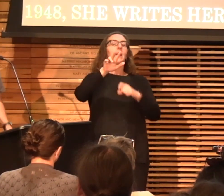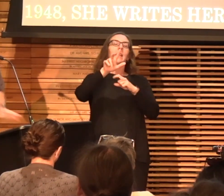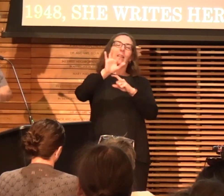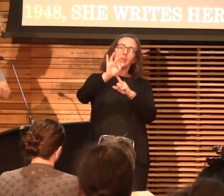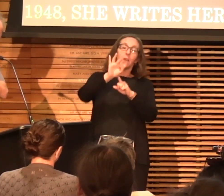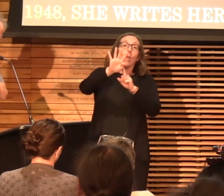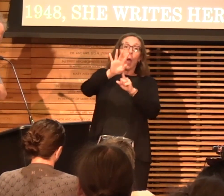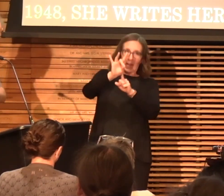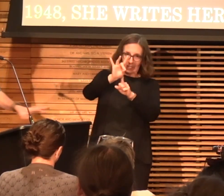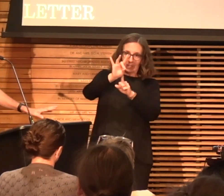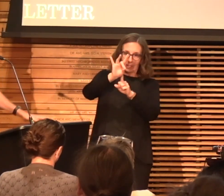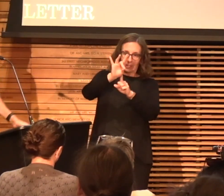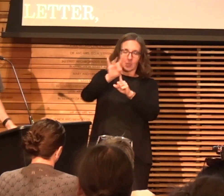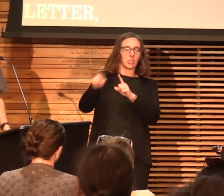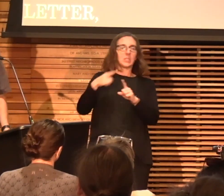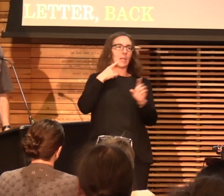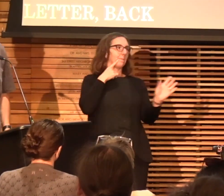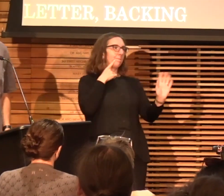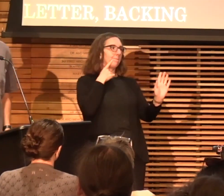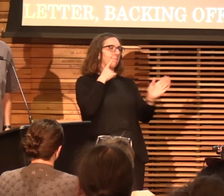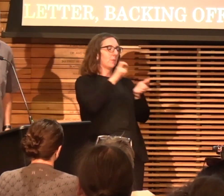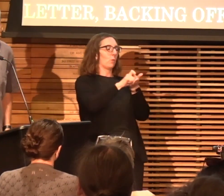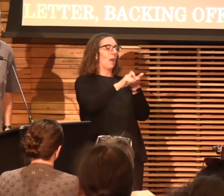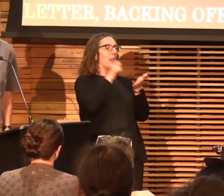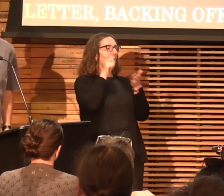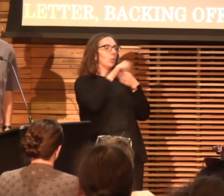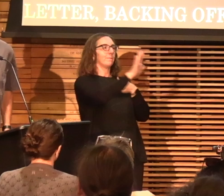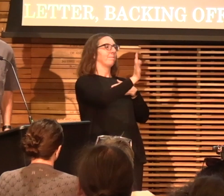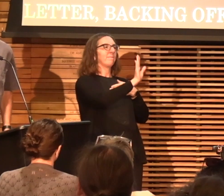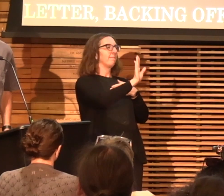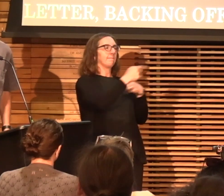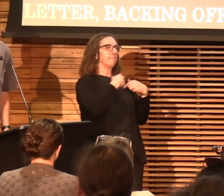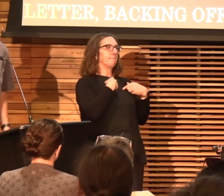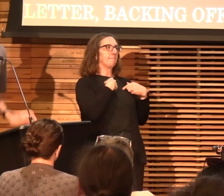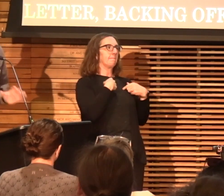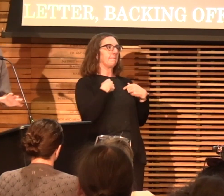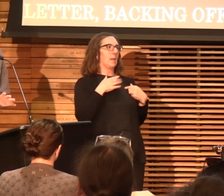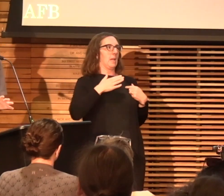a letter backing off, saying her work for the AFB is too pressing